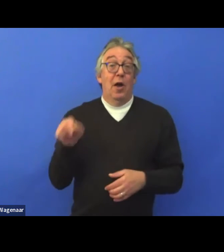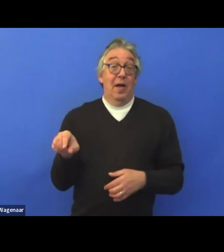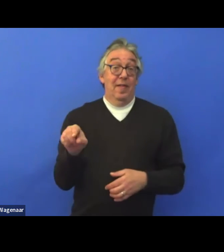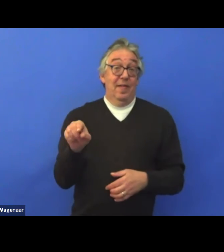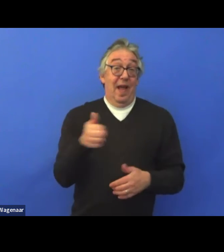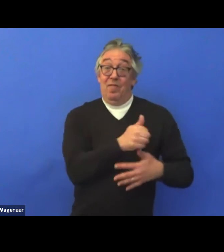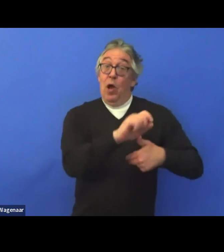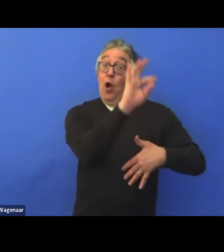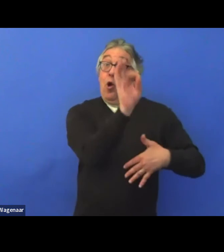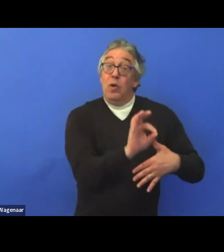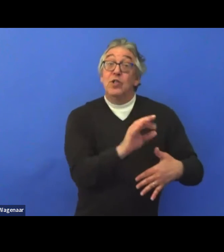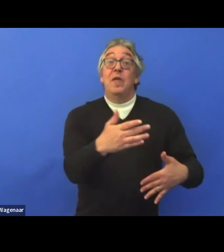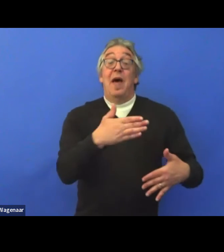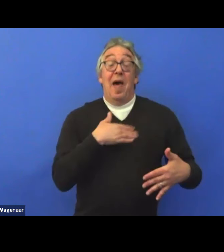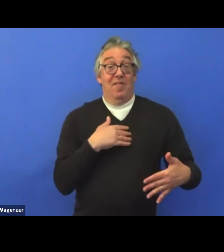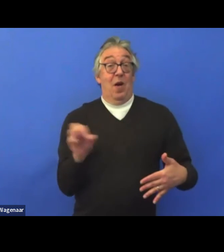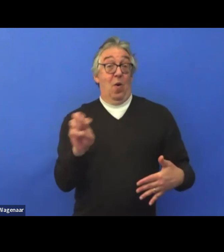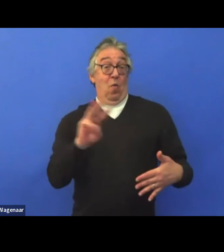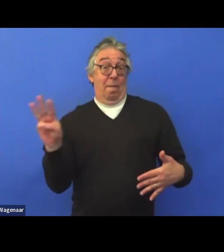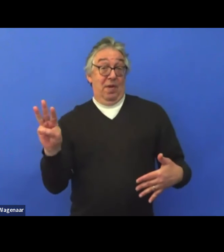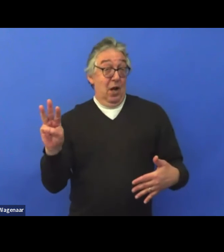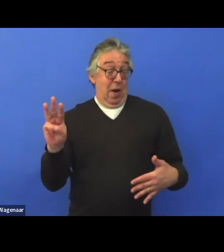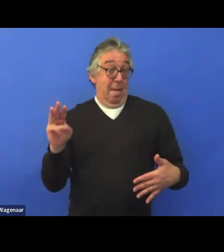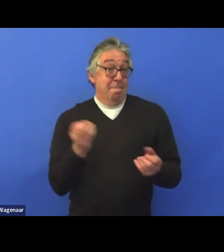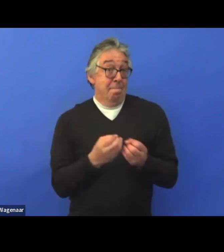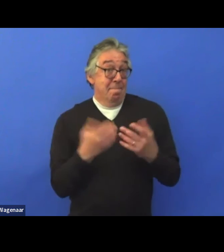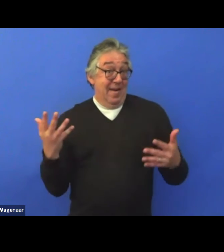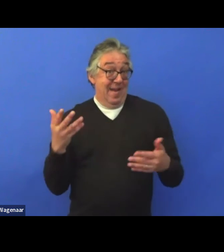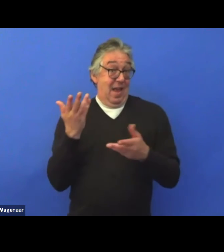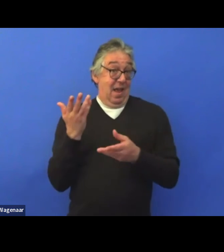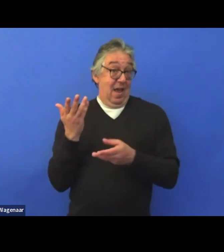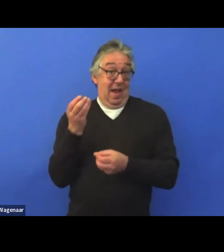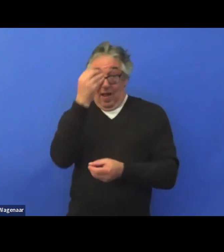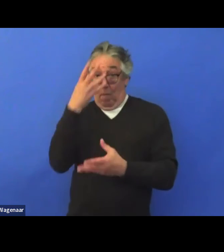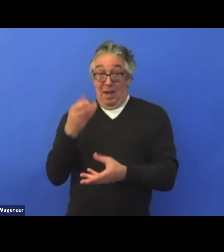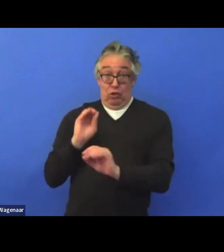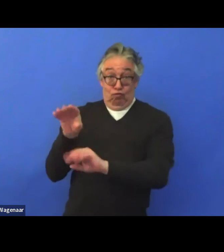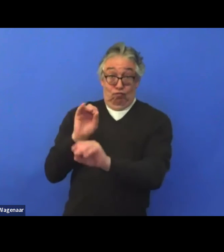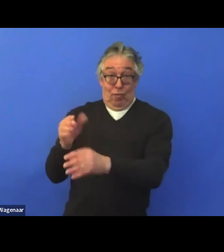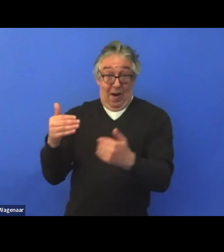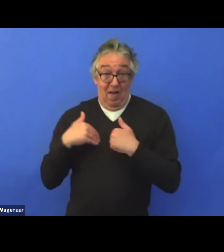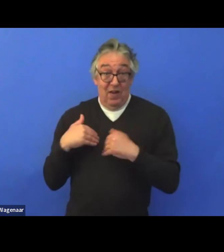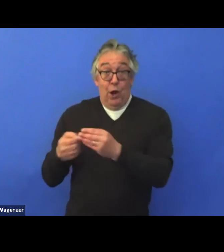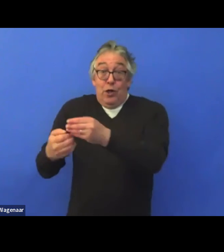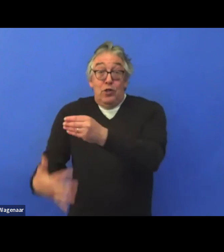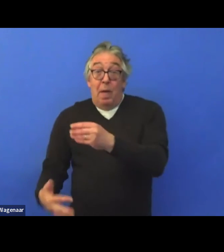Some are already up on the website and some will be added in the coming weeks as they are being finalized.